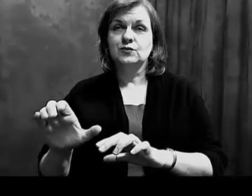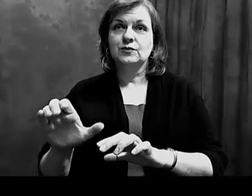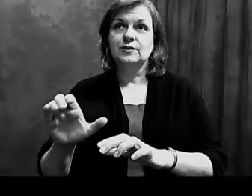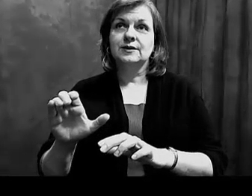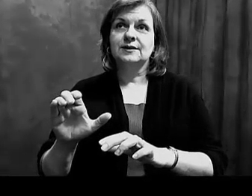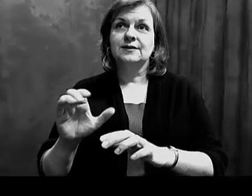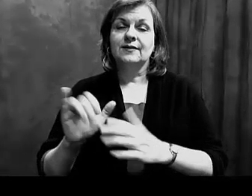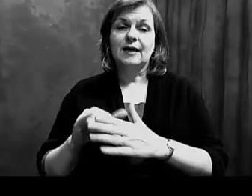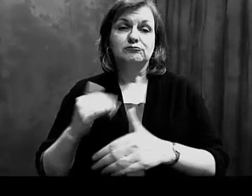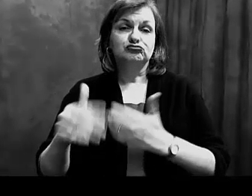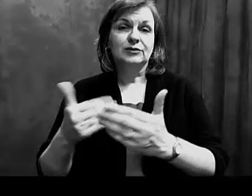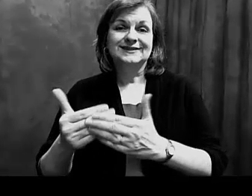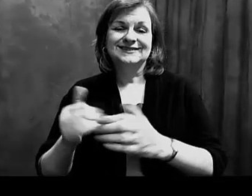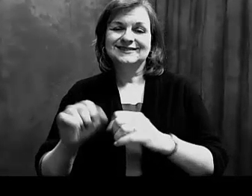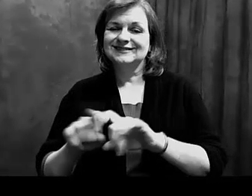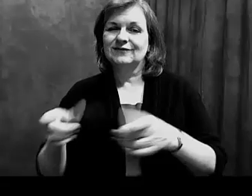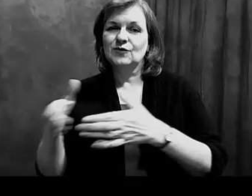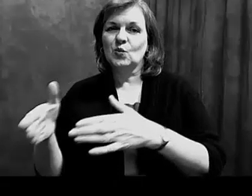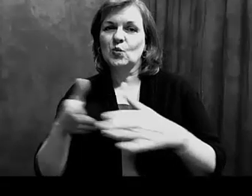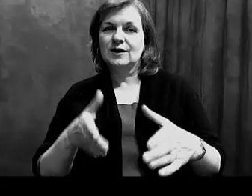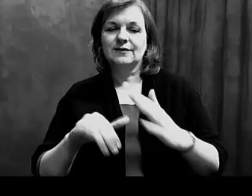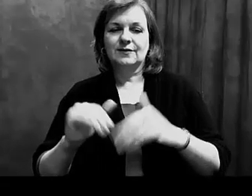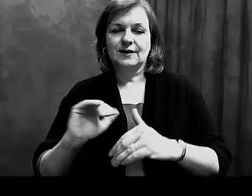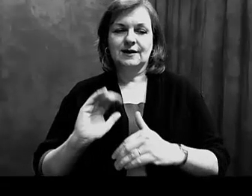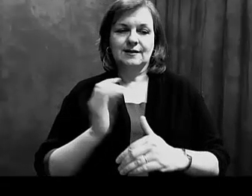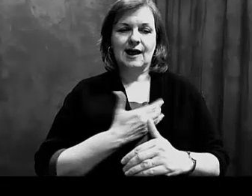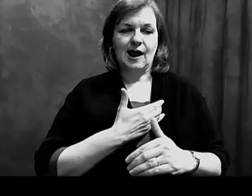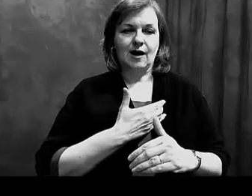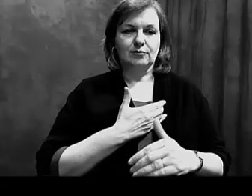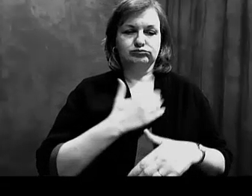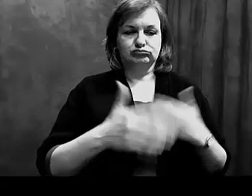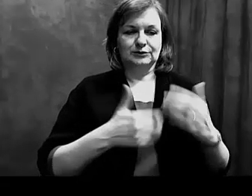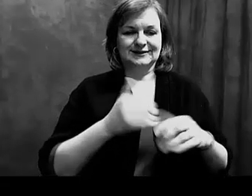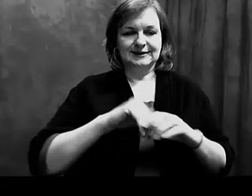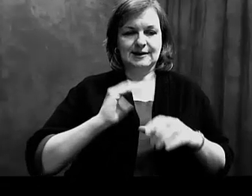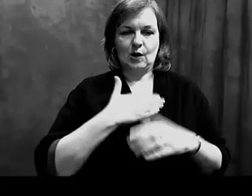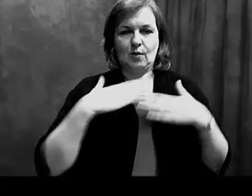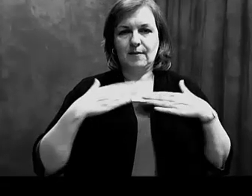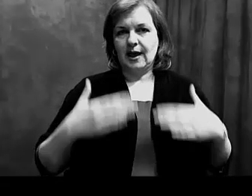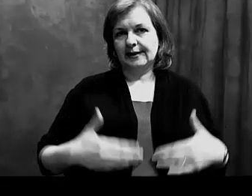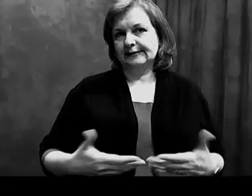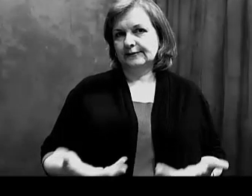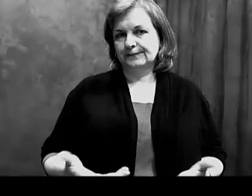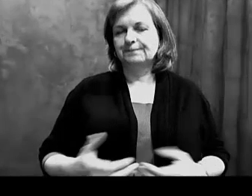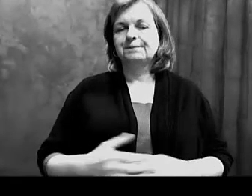in very very different ways than on normal processed in our systems allow